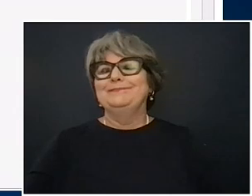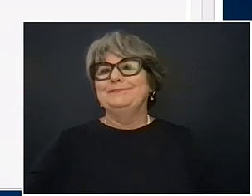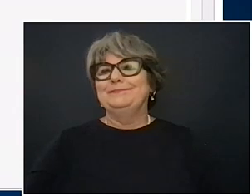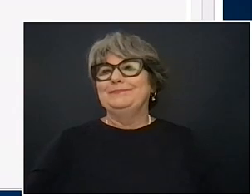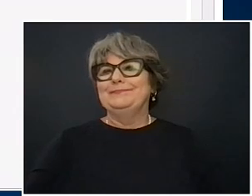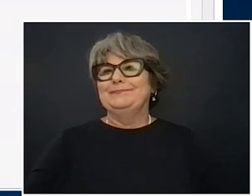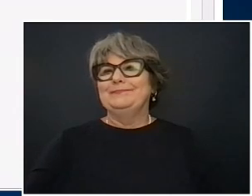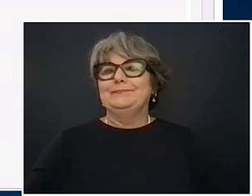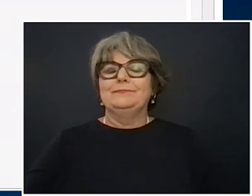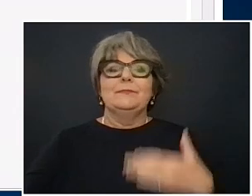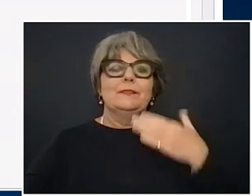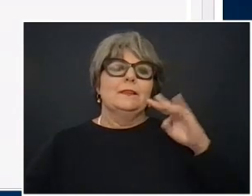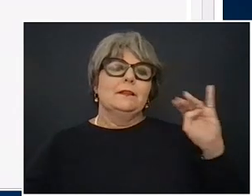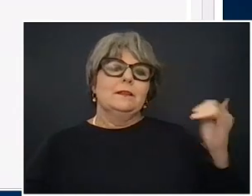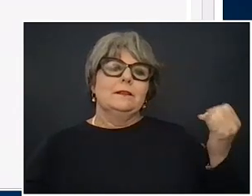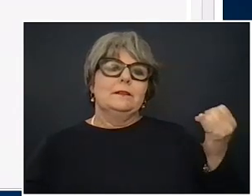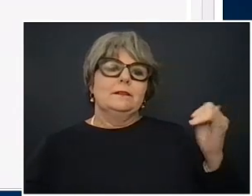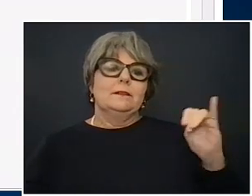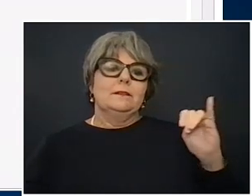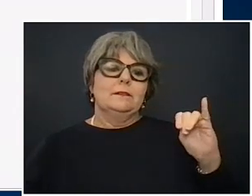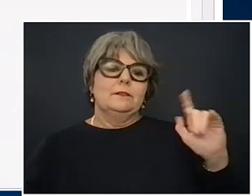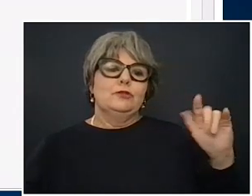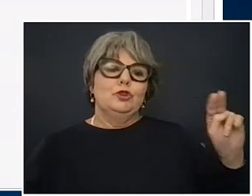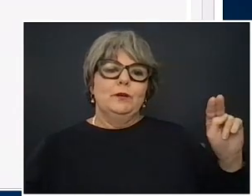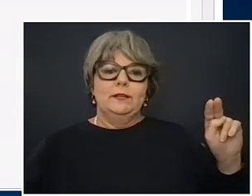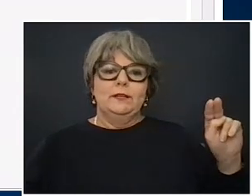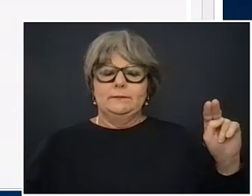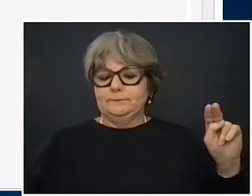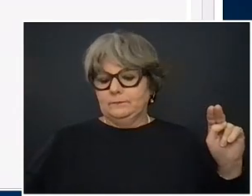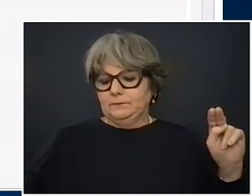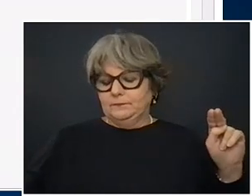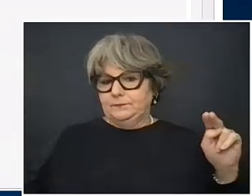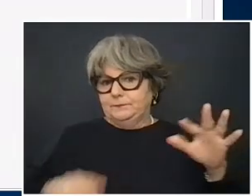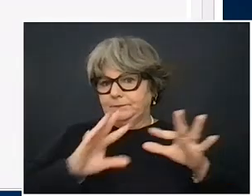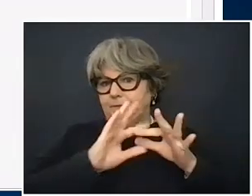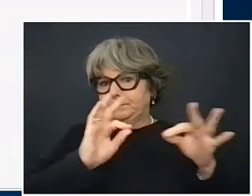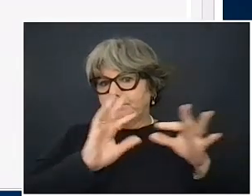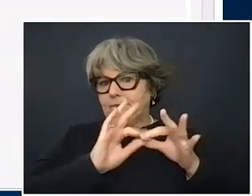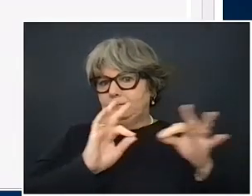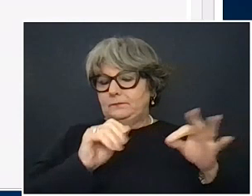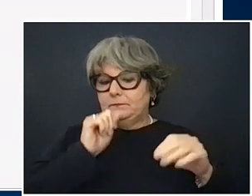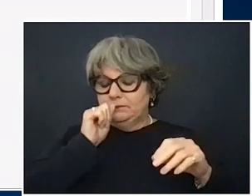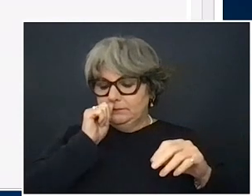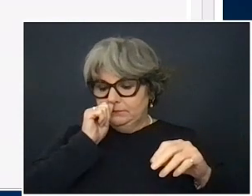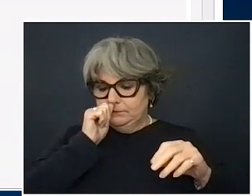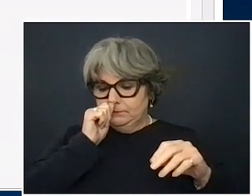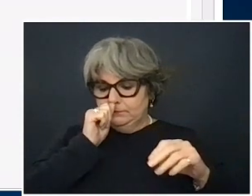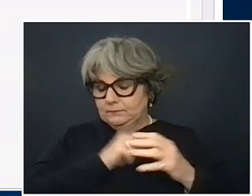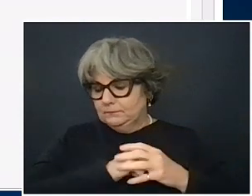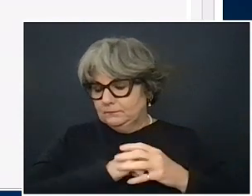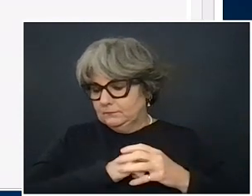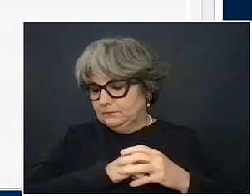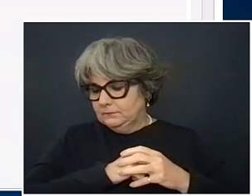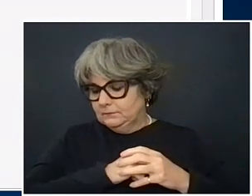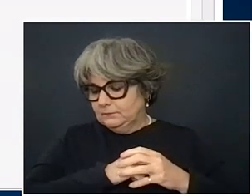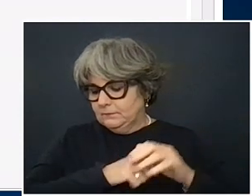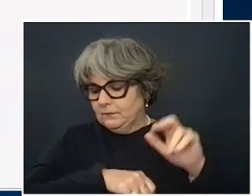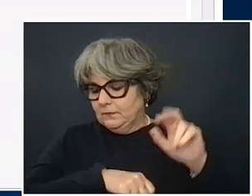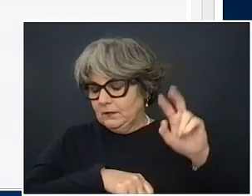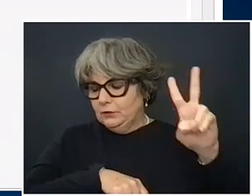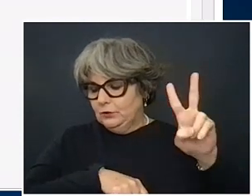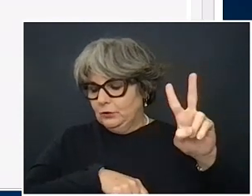Alright. Any other comments on so 602.31?